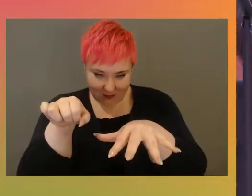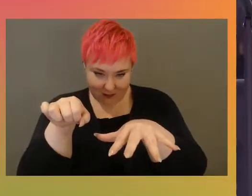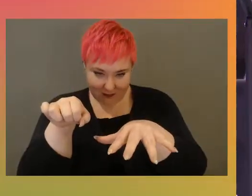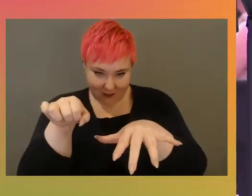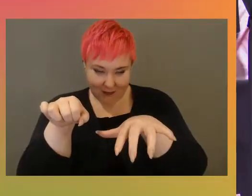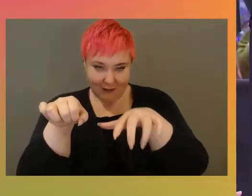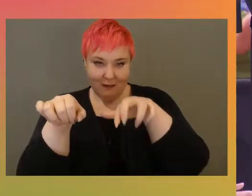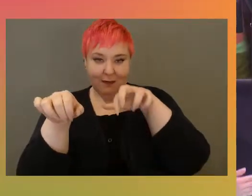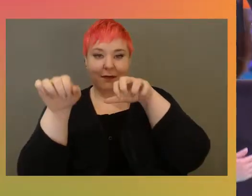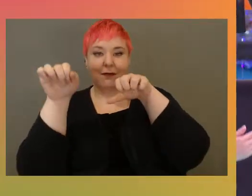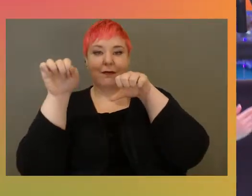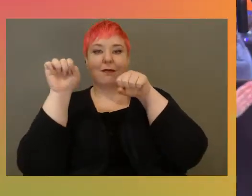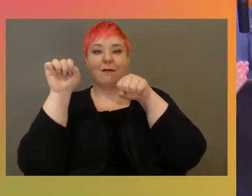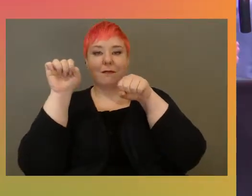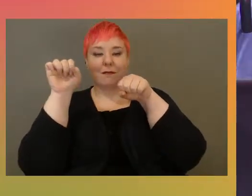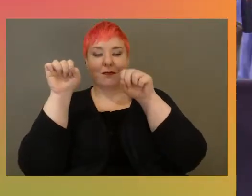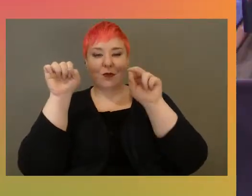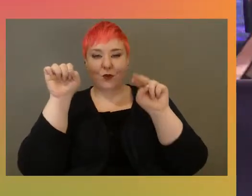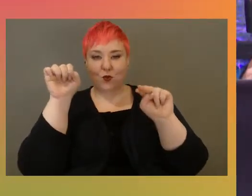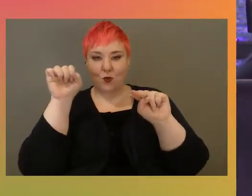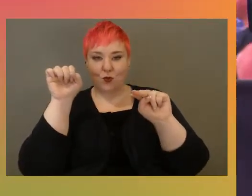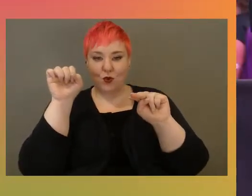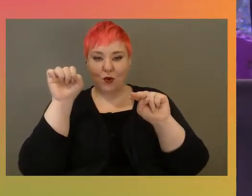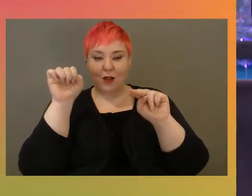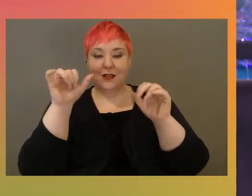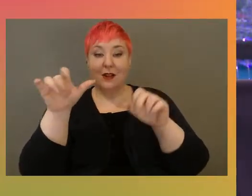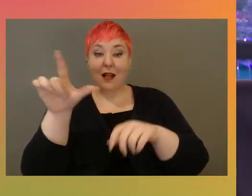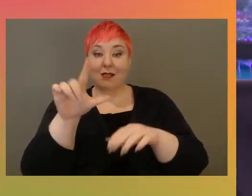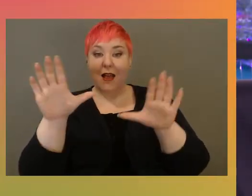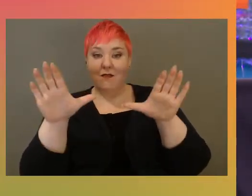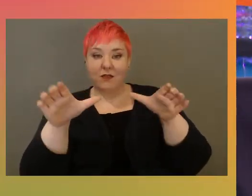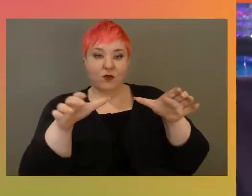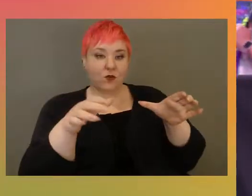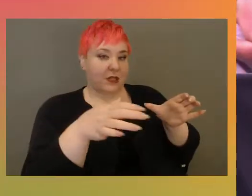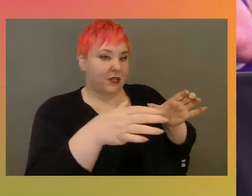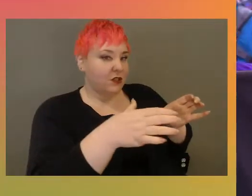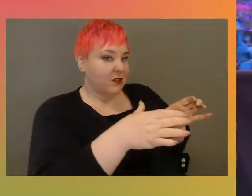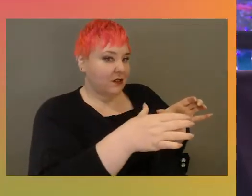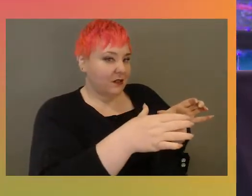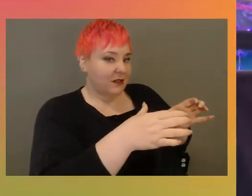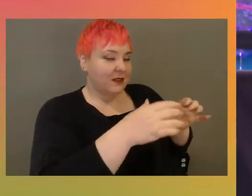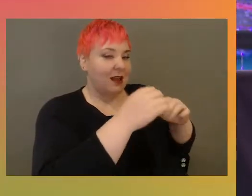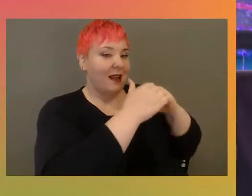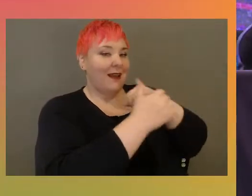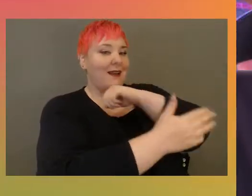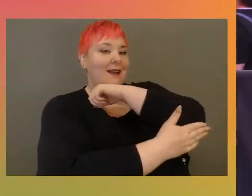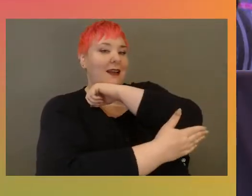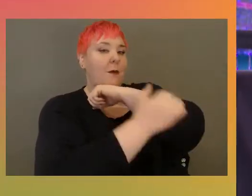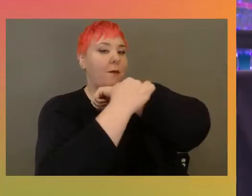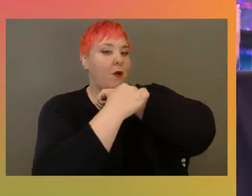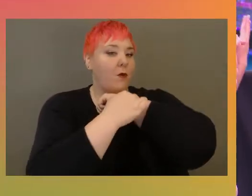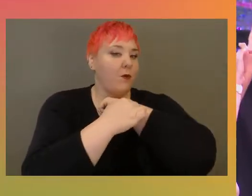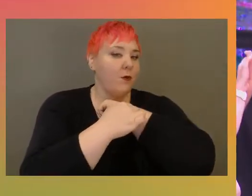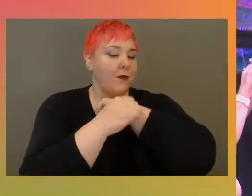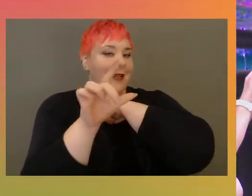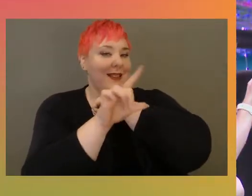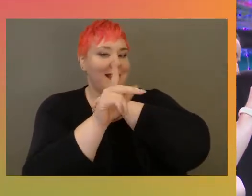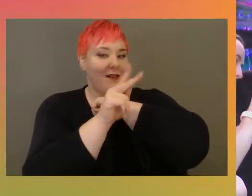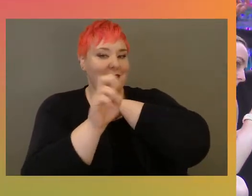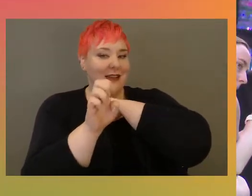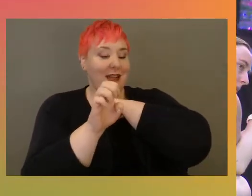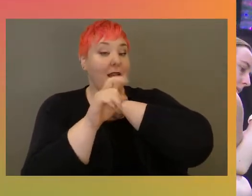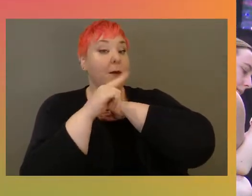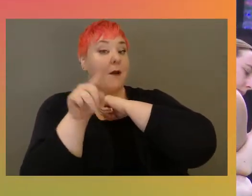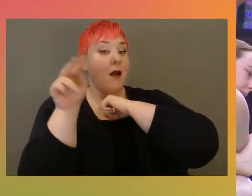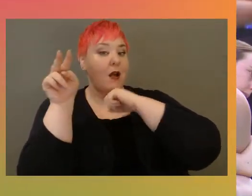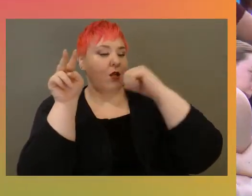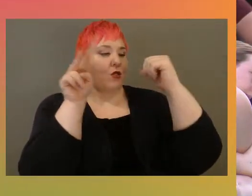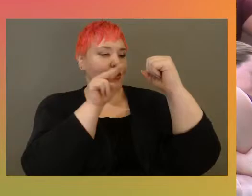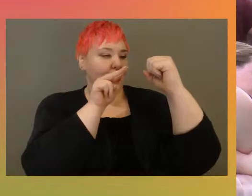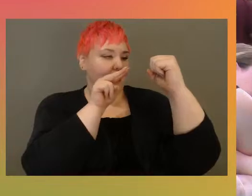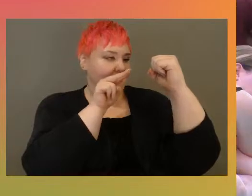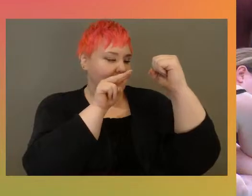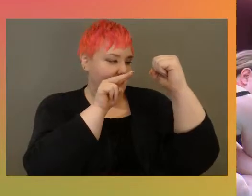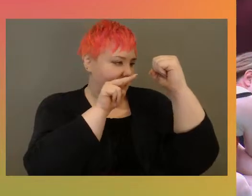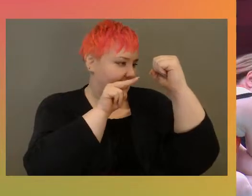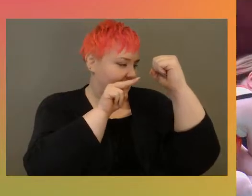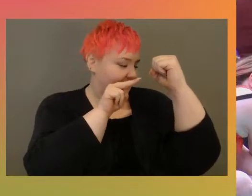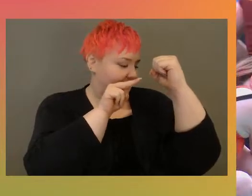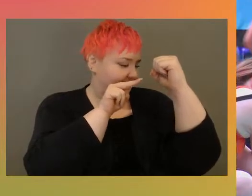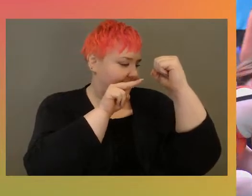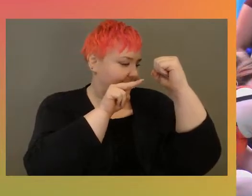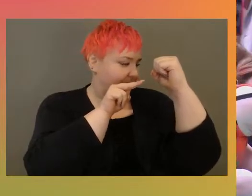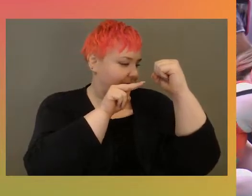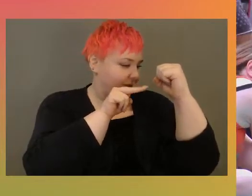EXHALE AROUND.